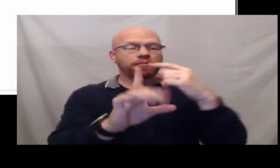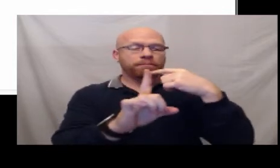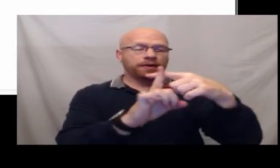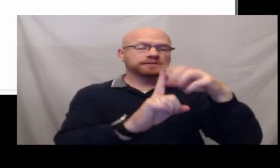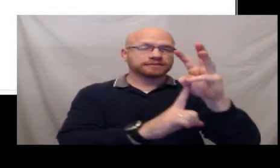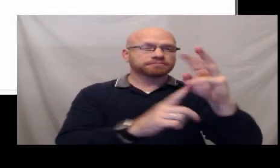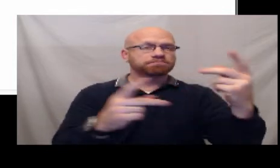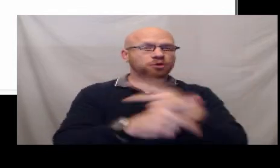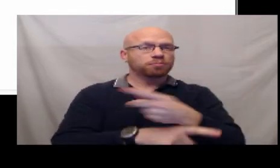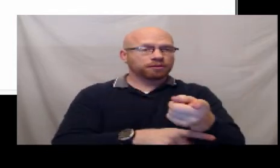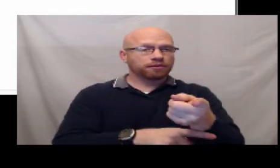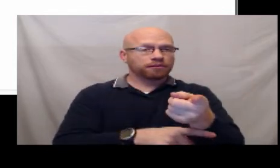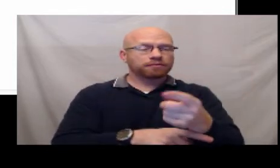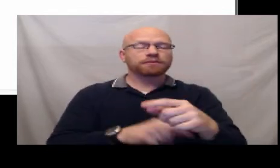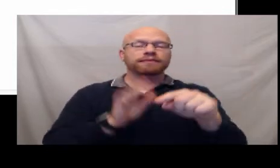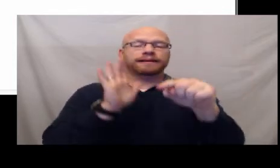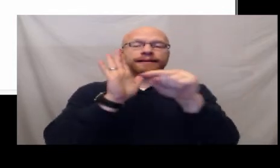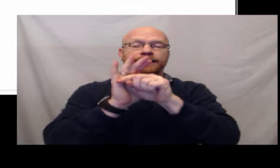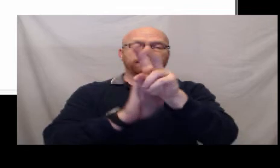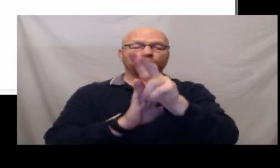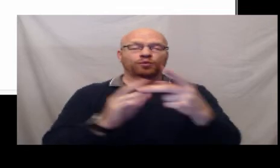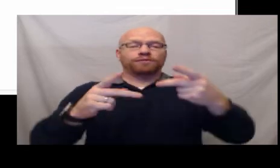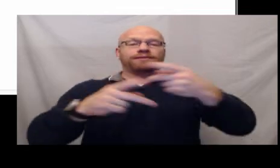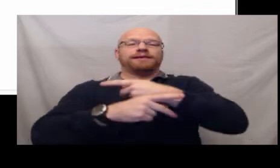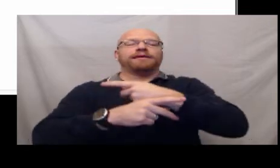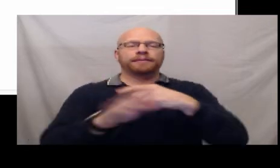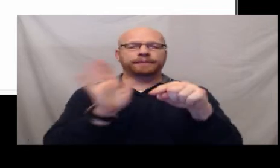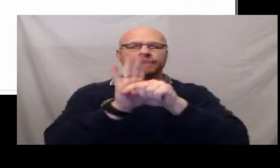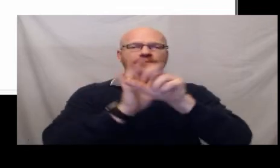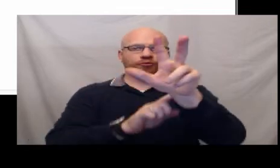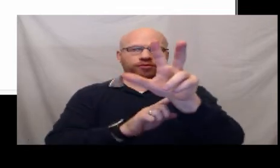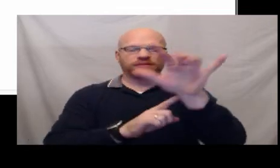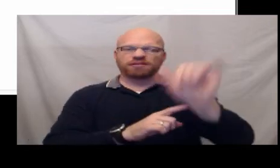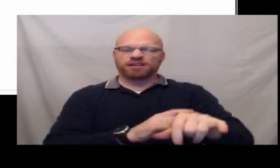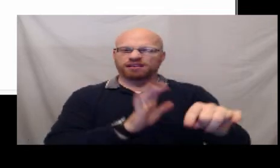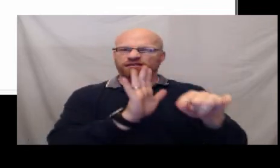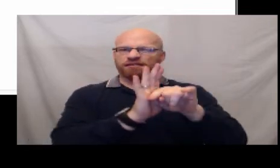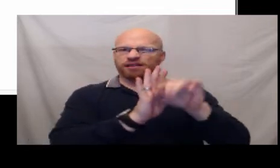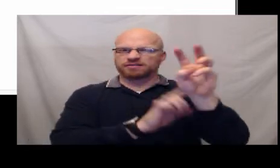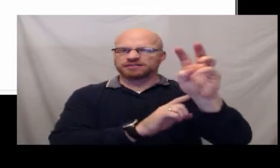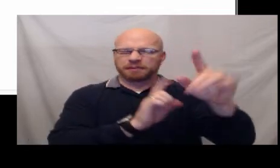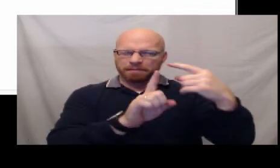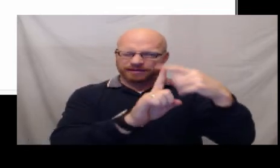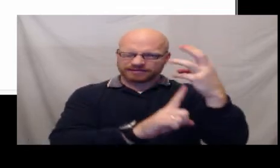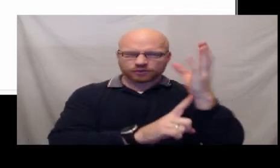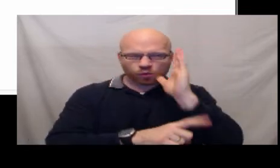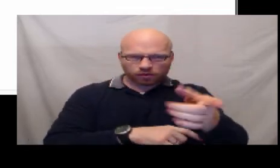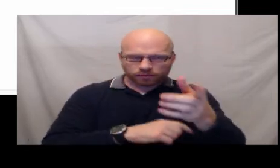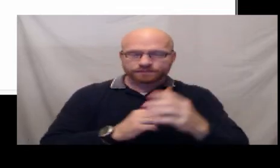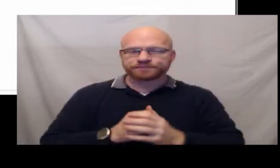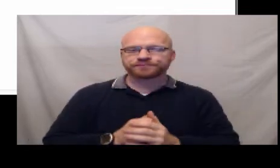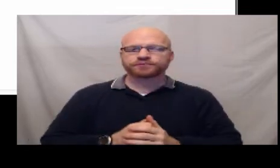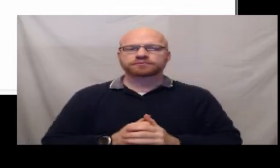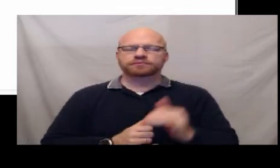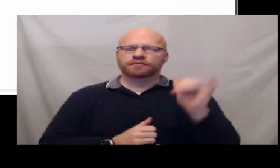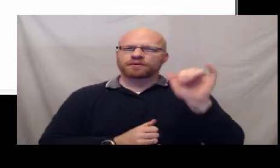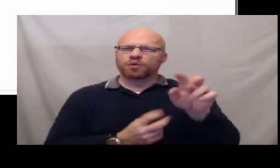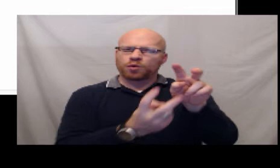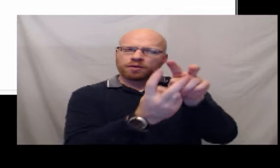Now negative one times negative six is a positive six, and then we have negative two times negative three as a positive six, as well.